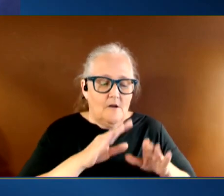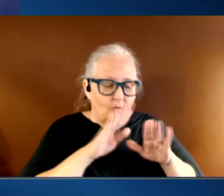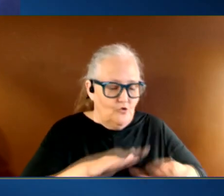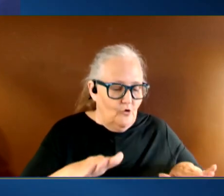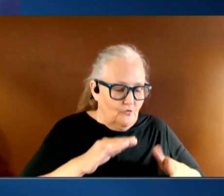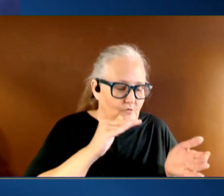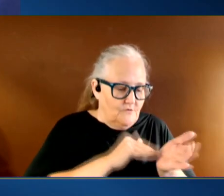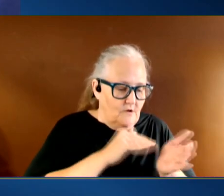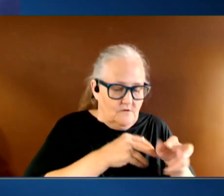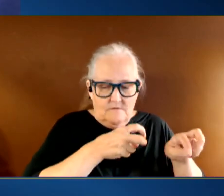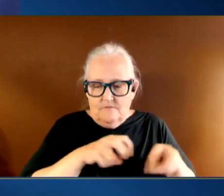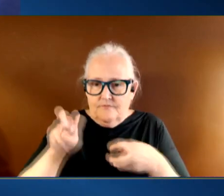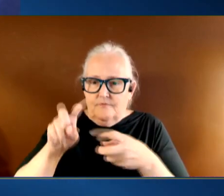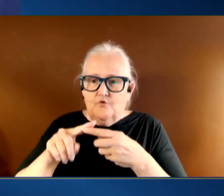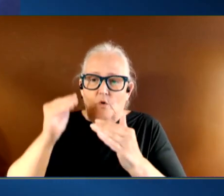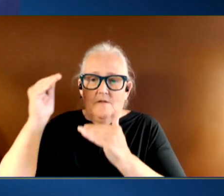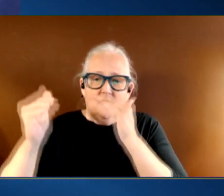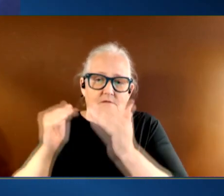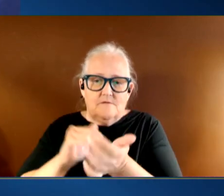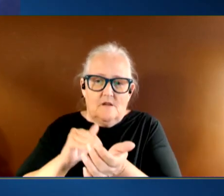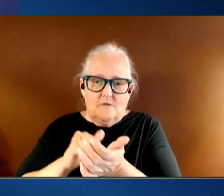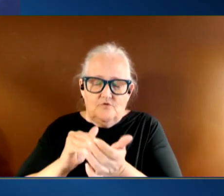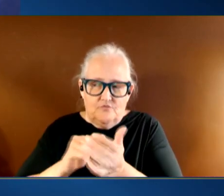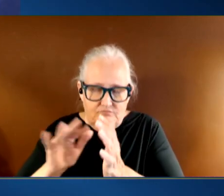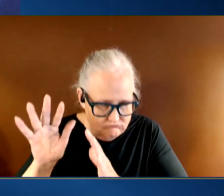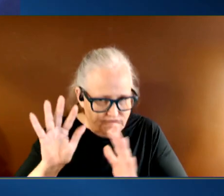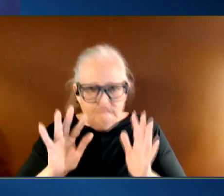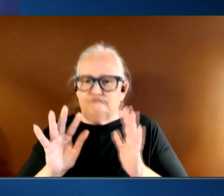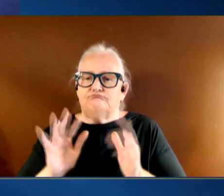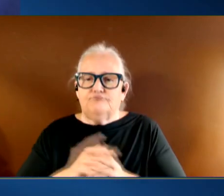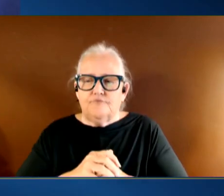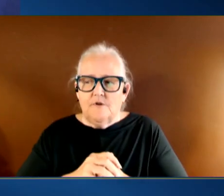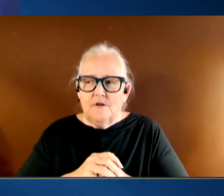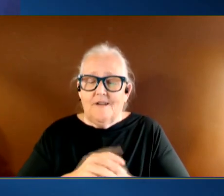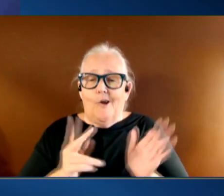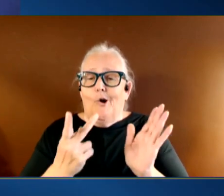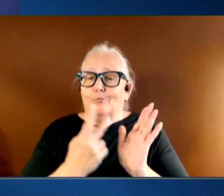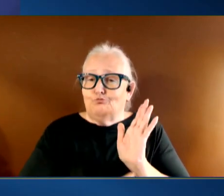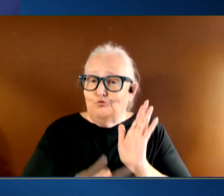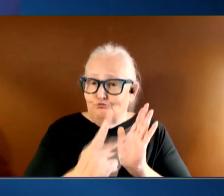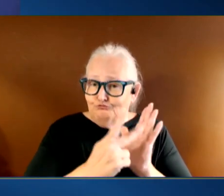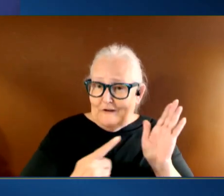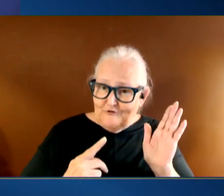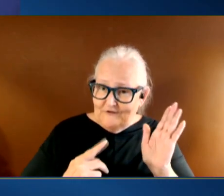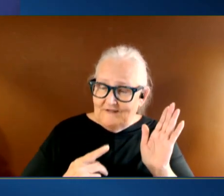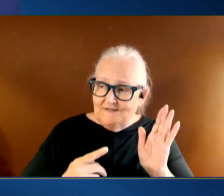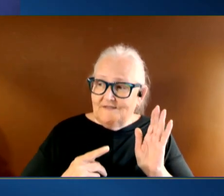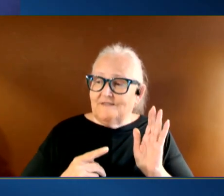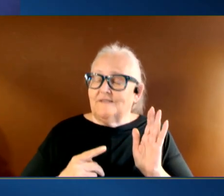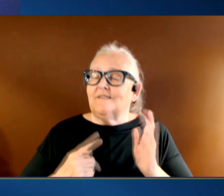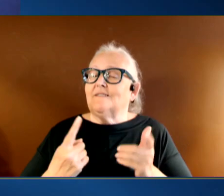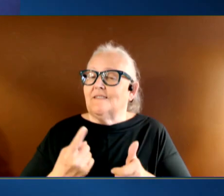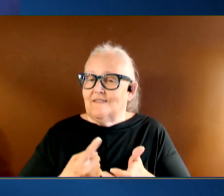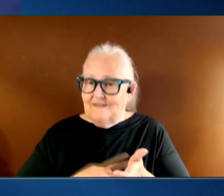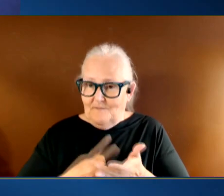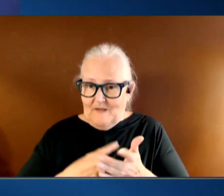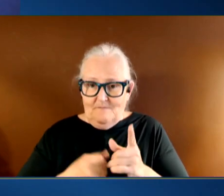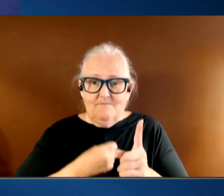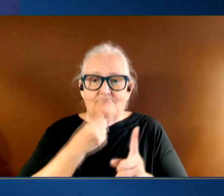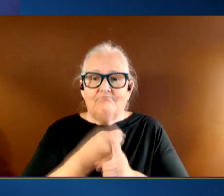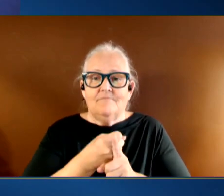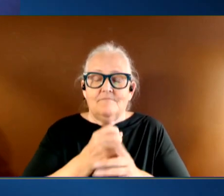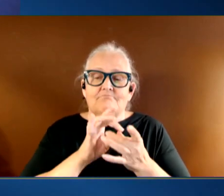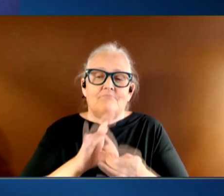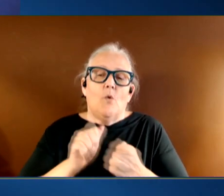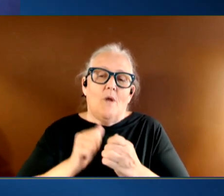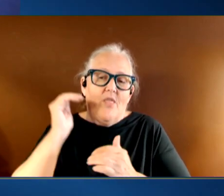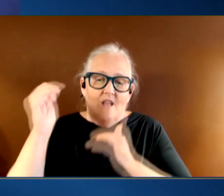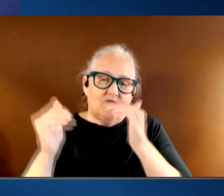I was hearing stories about prejudices that would come into play with adult care and racism and